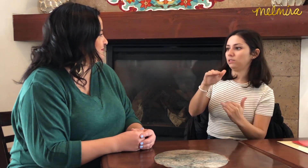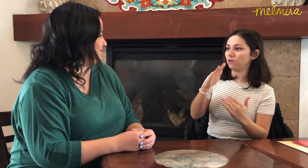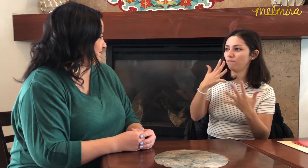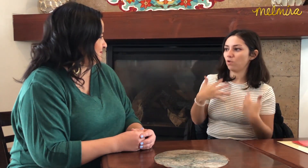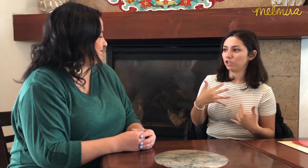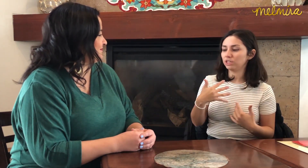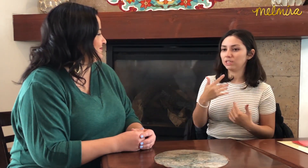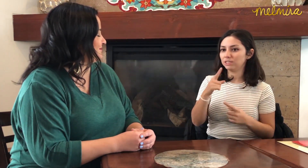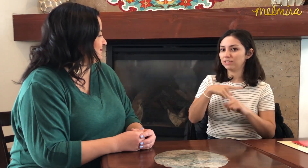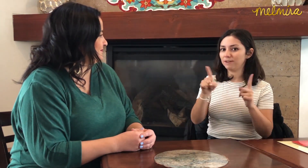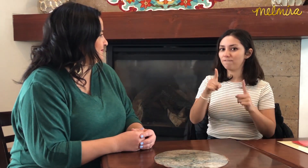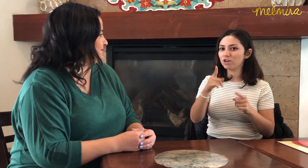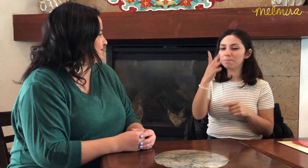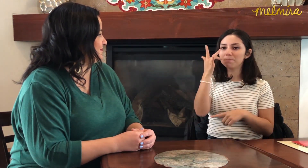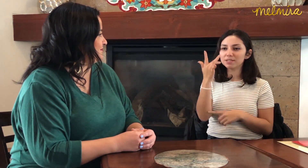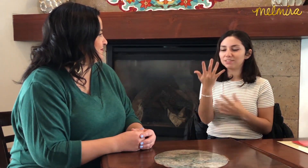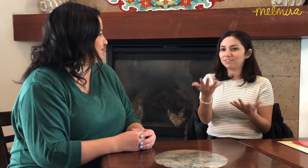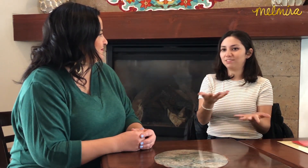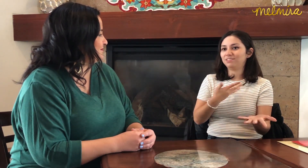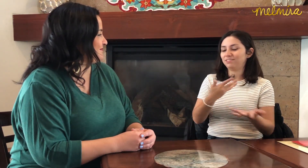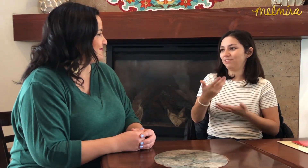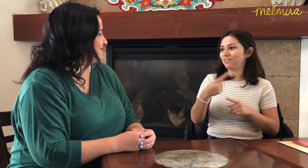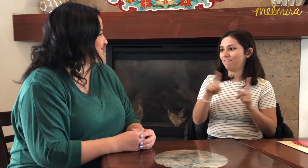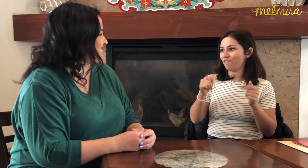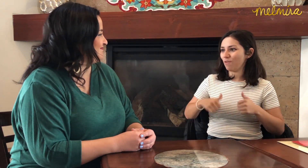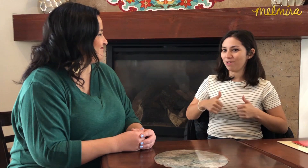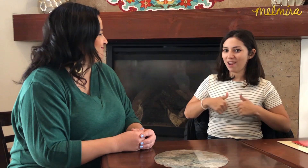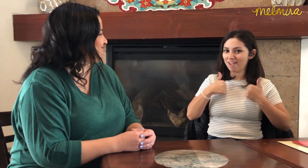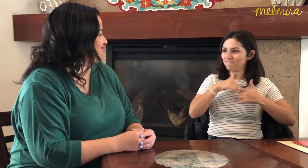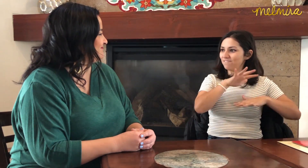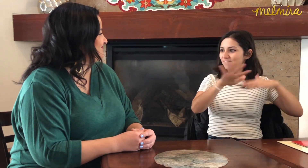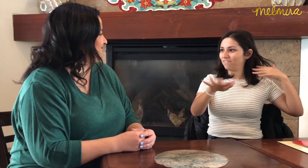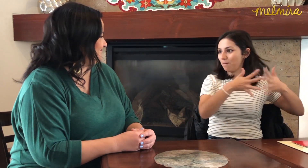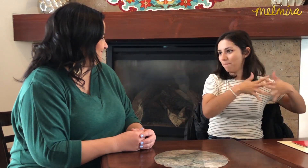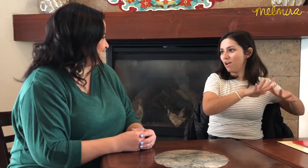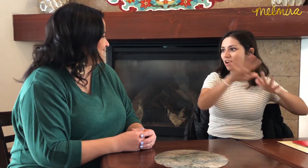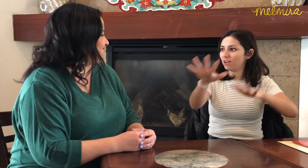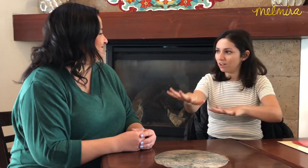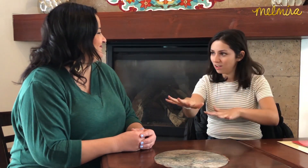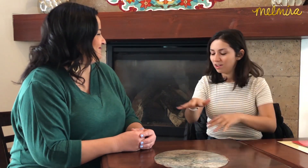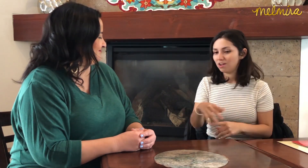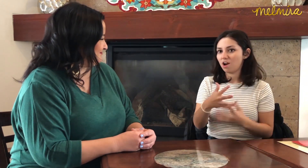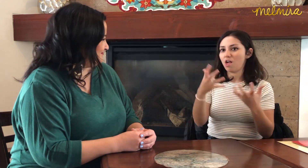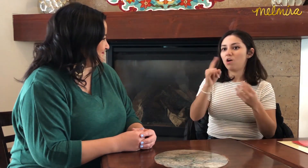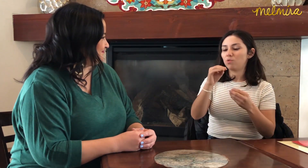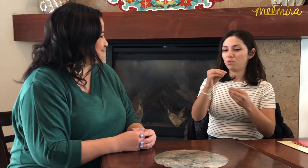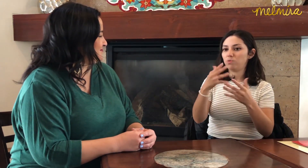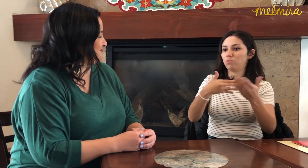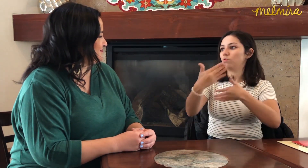women and men there, unfortunately, which is different because it's a contrast between an American life to theirs.